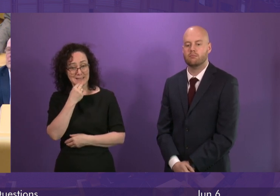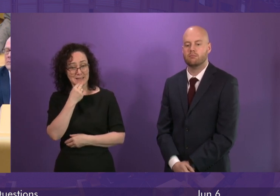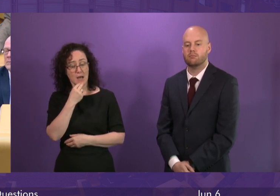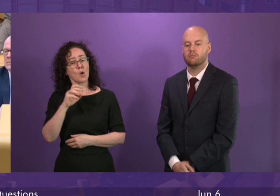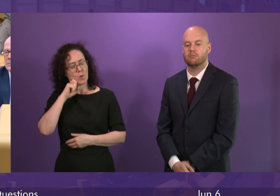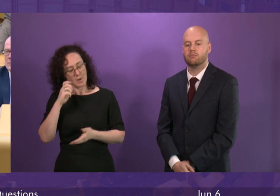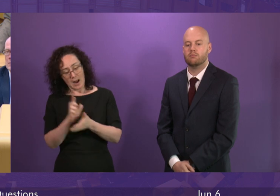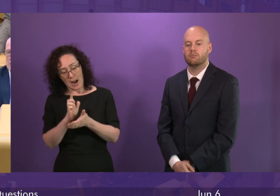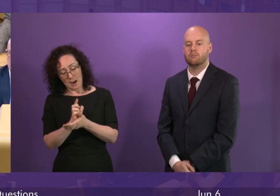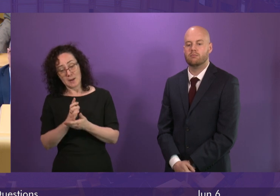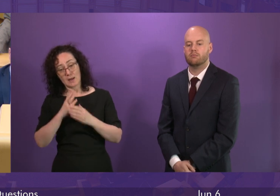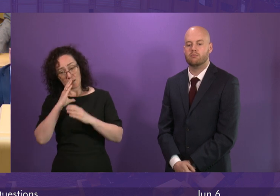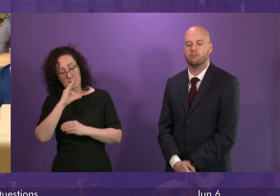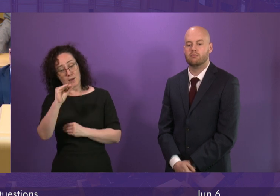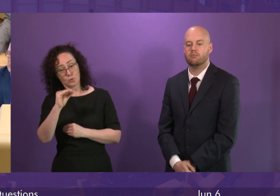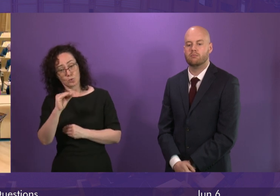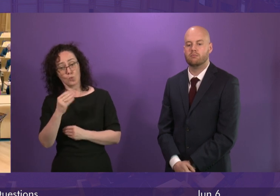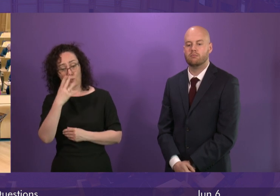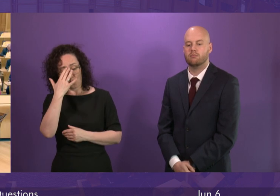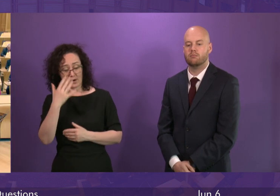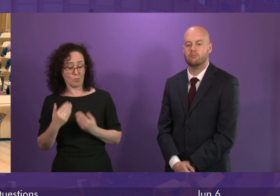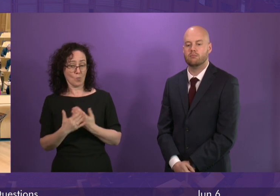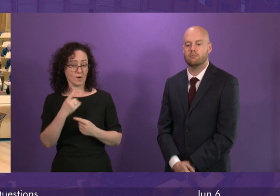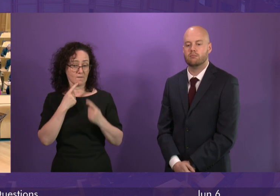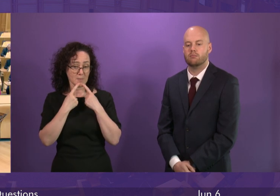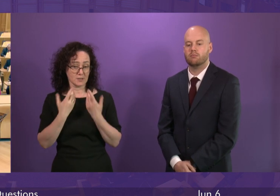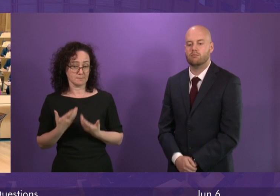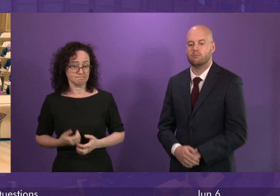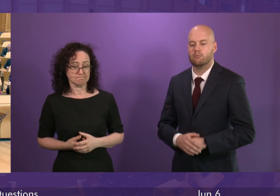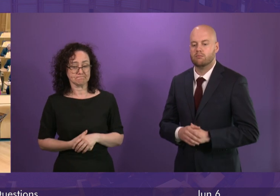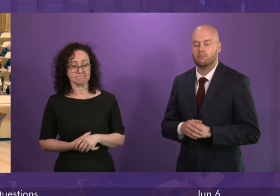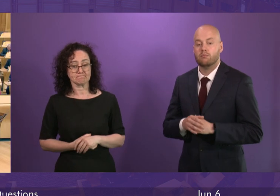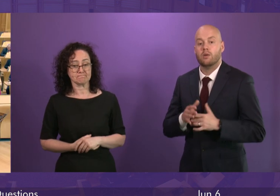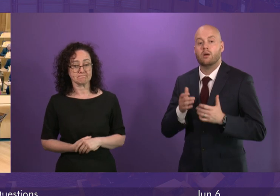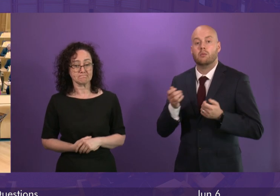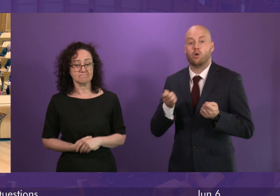on those questions in due course. The Presiding Officer: It is rare that I say this to you,